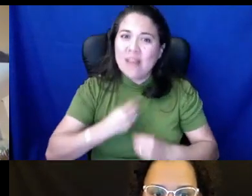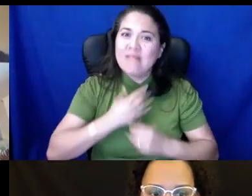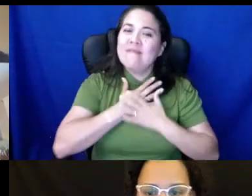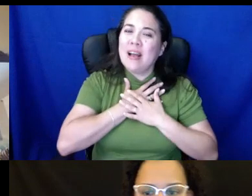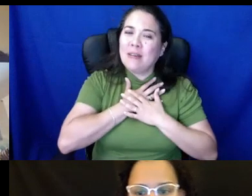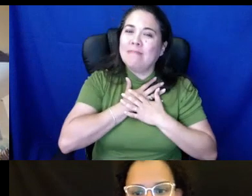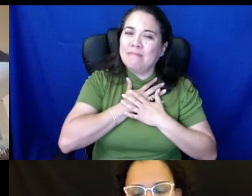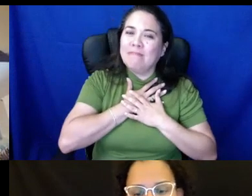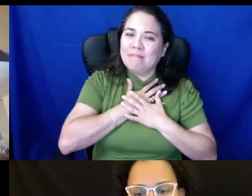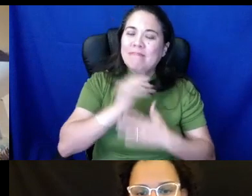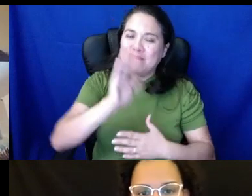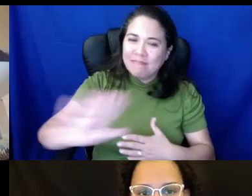These readings, I know I was.